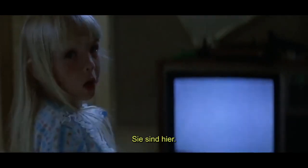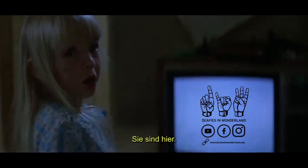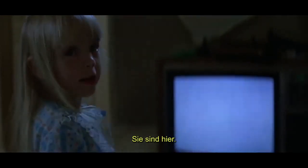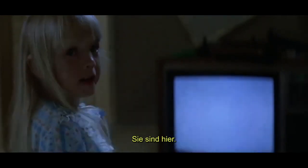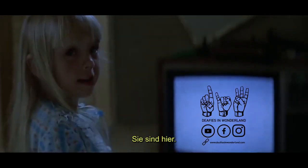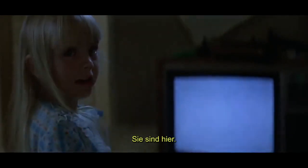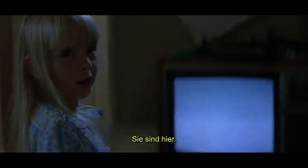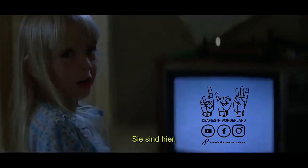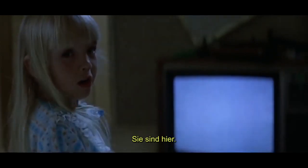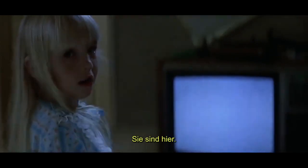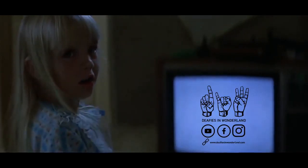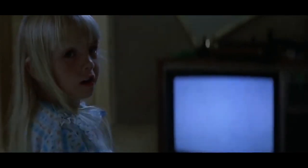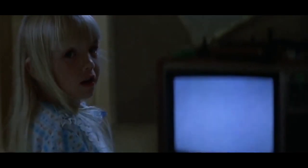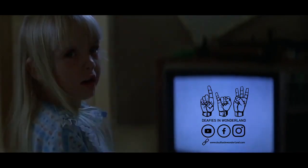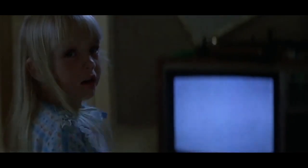They are here.